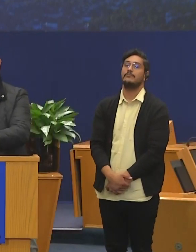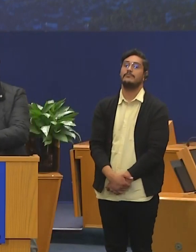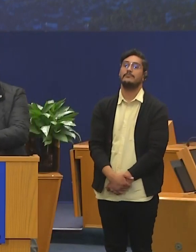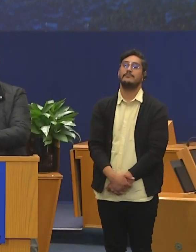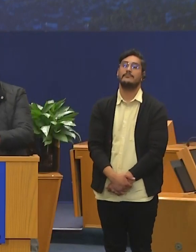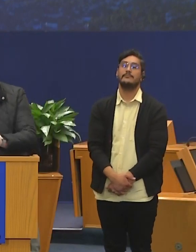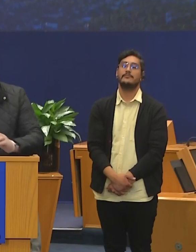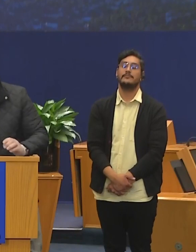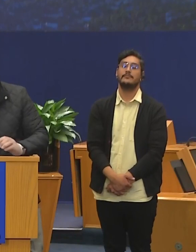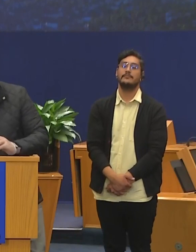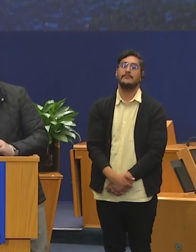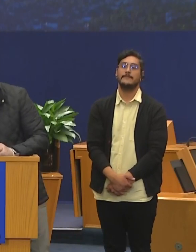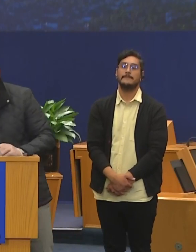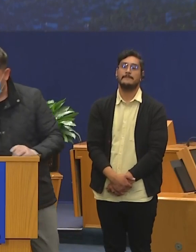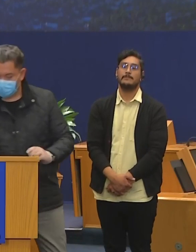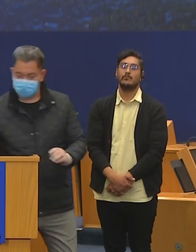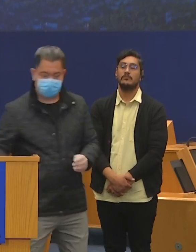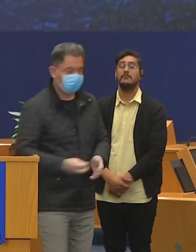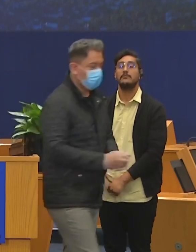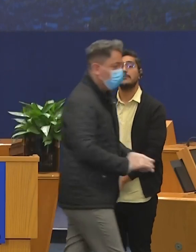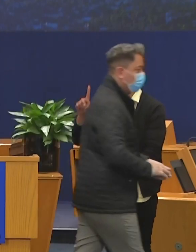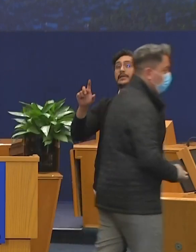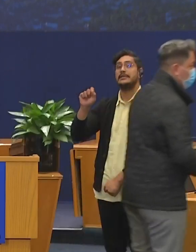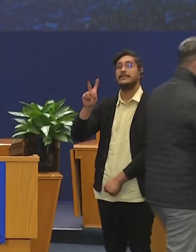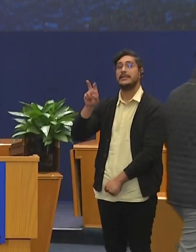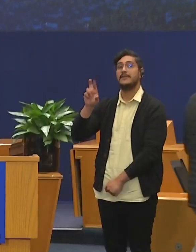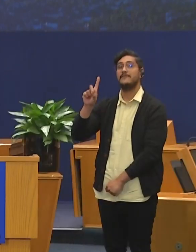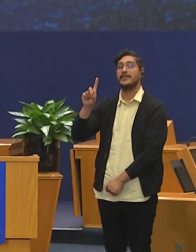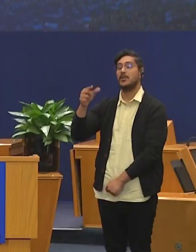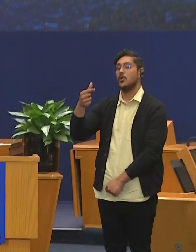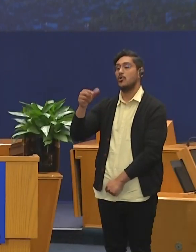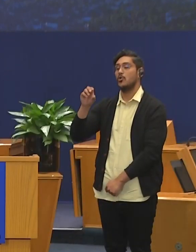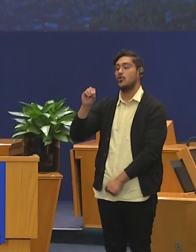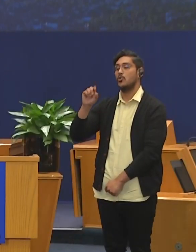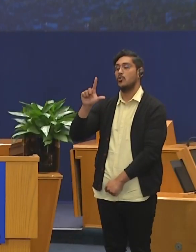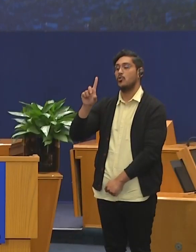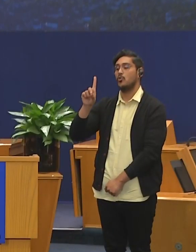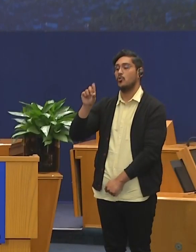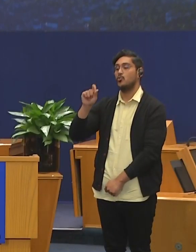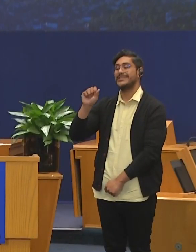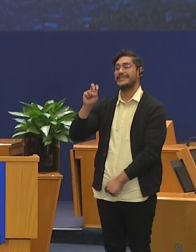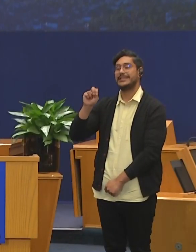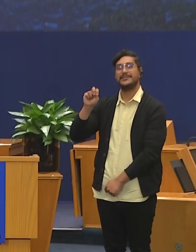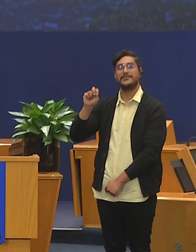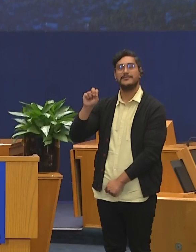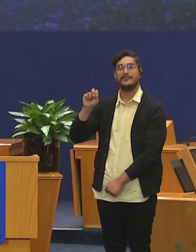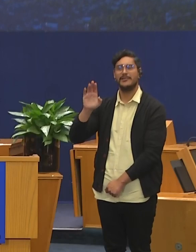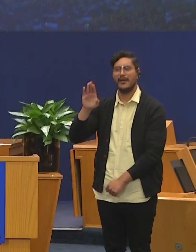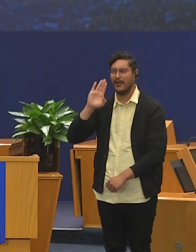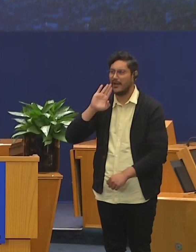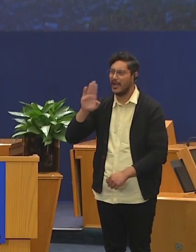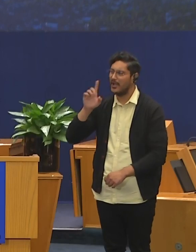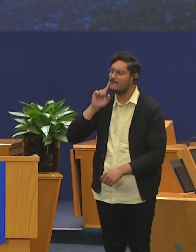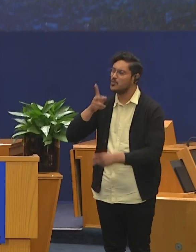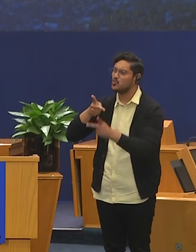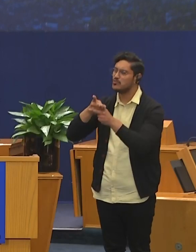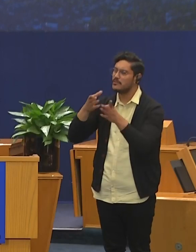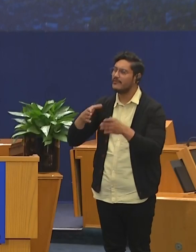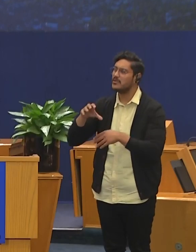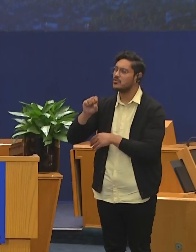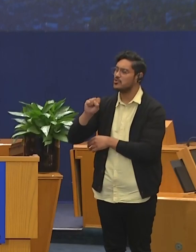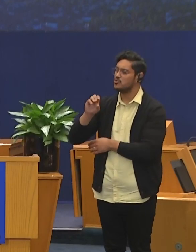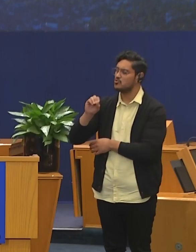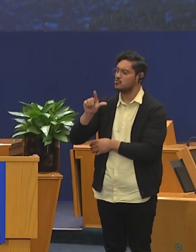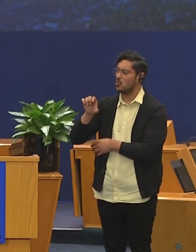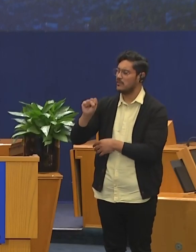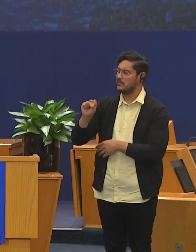THANK YOU, WE'LL GO